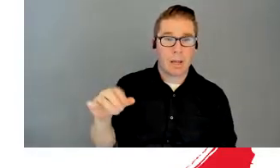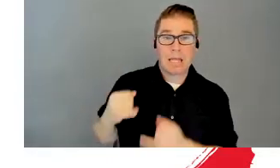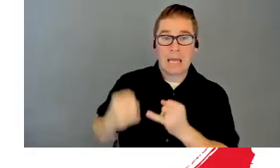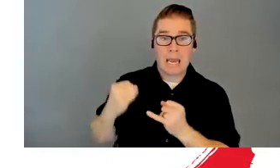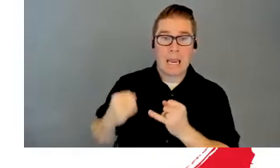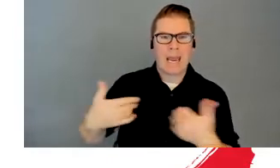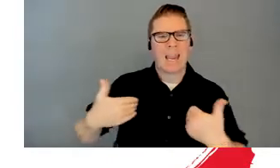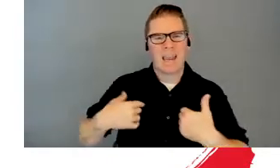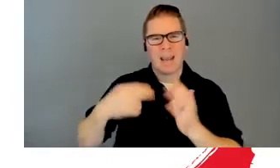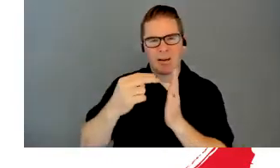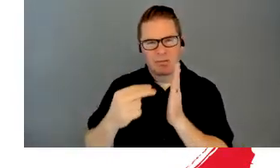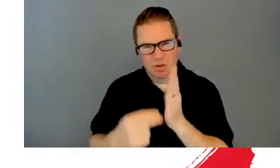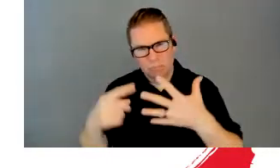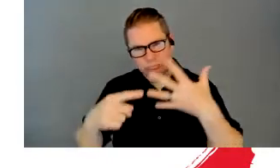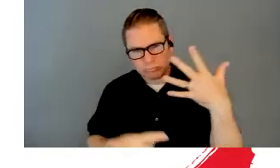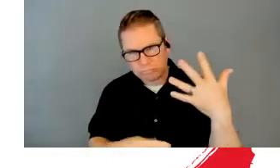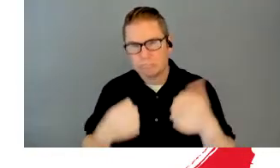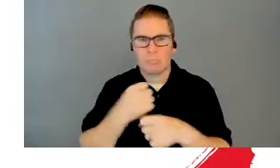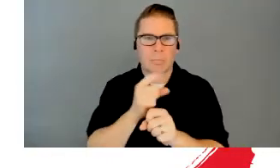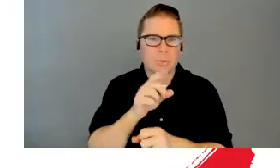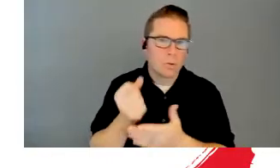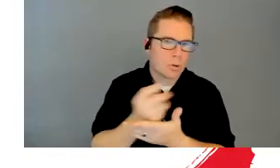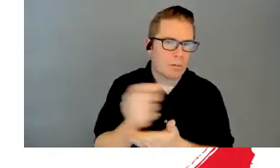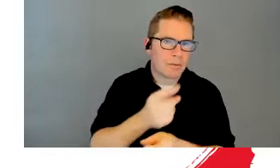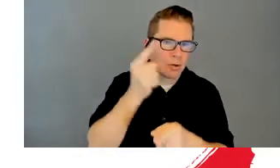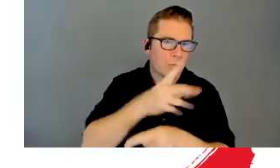for you to make sure everything is correct in your syllabus. It